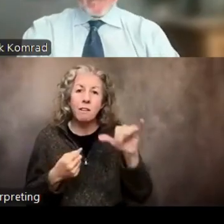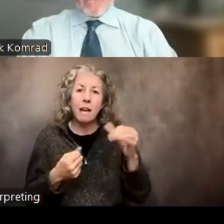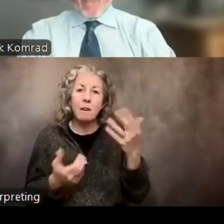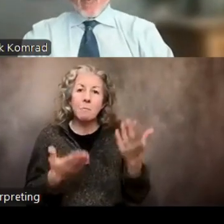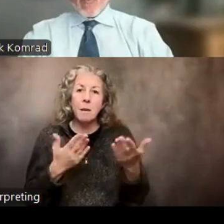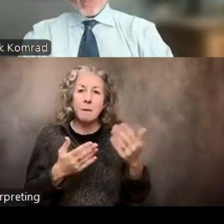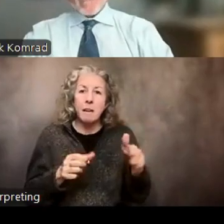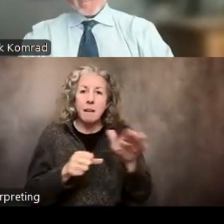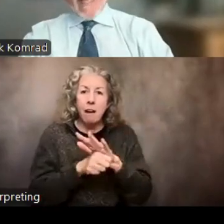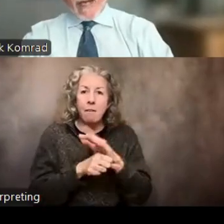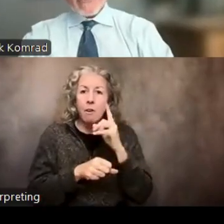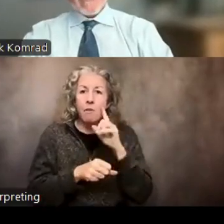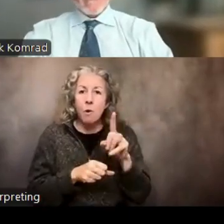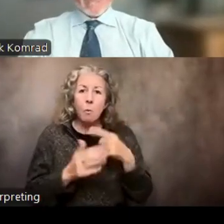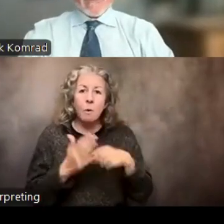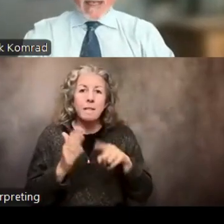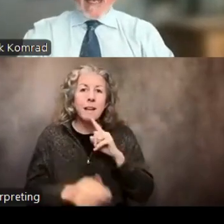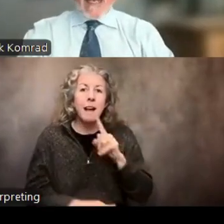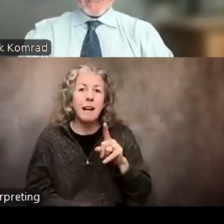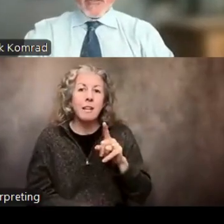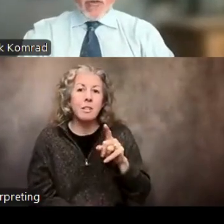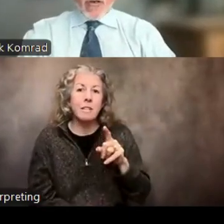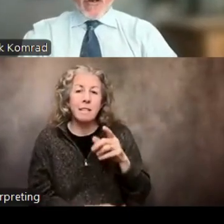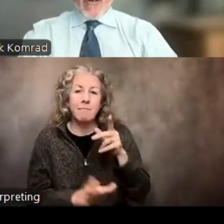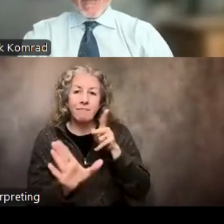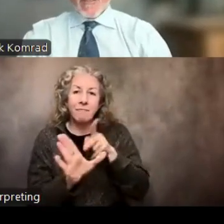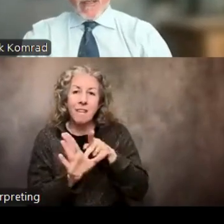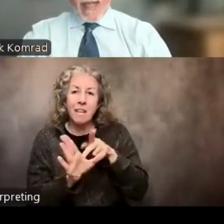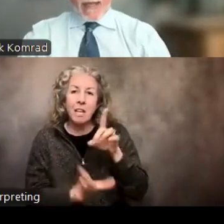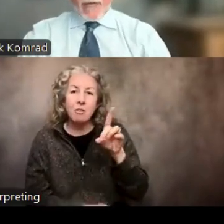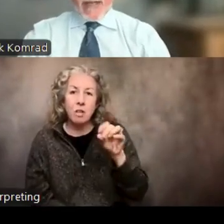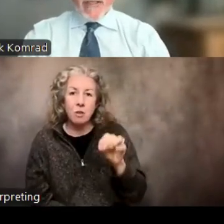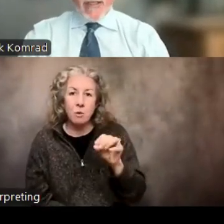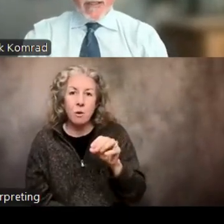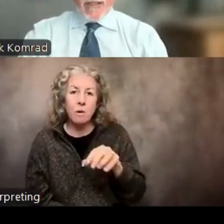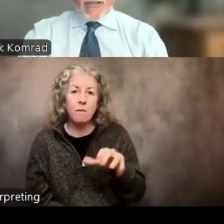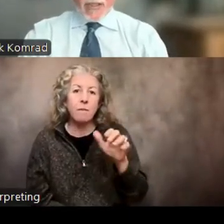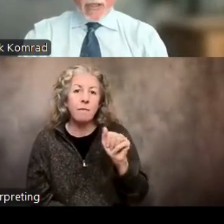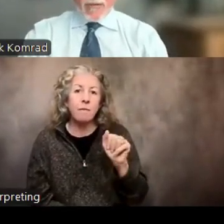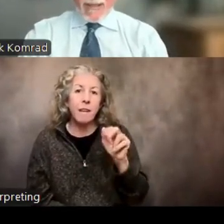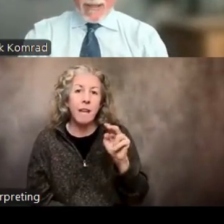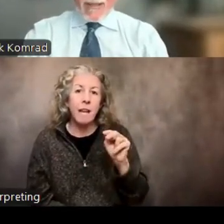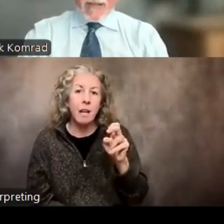for what is actually psychiatric disorder, anorexia. So these